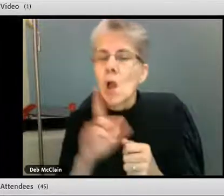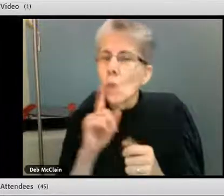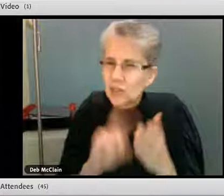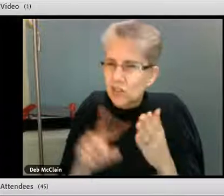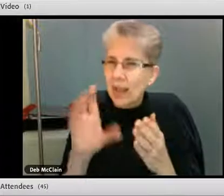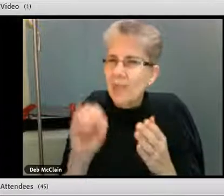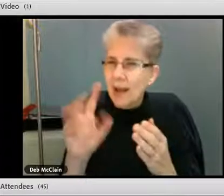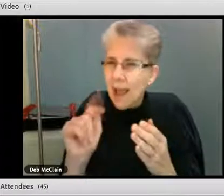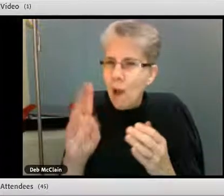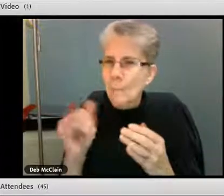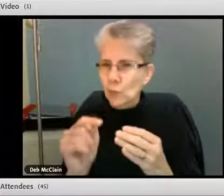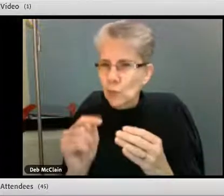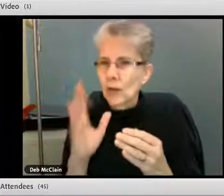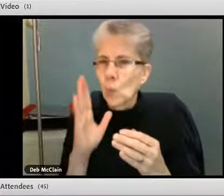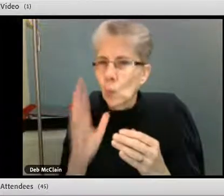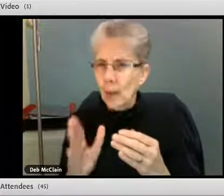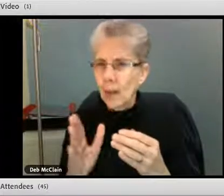to make sure it works.